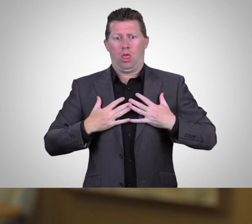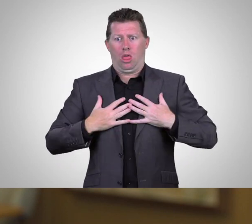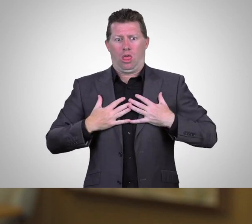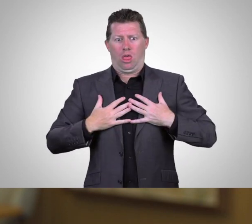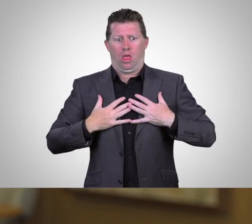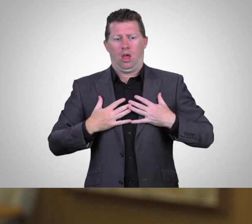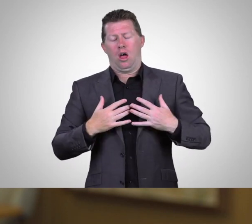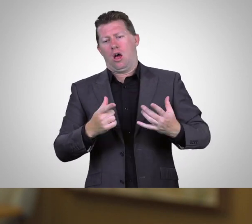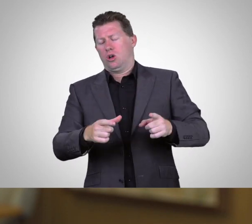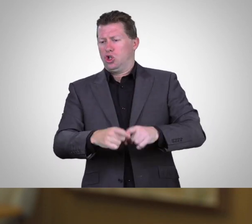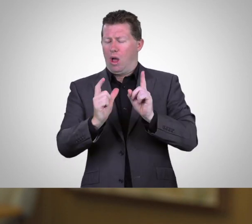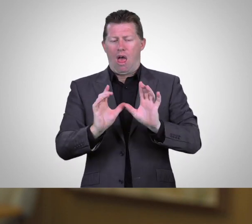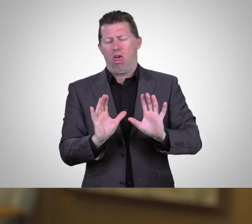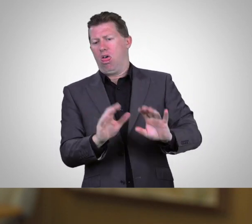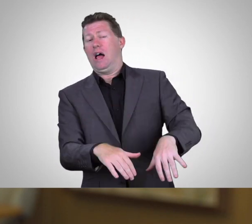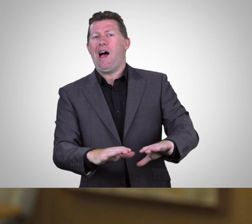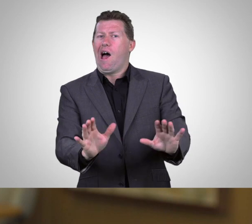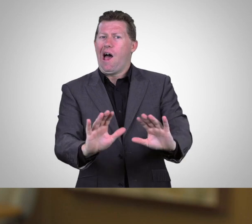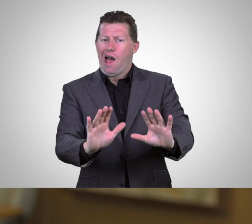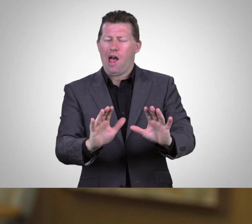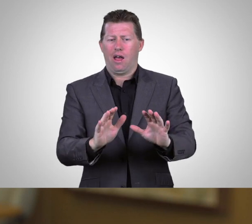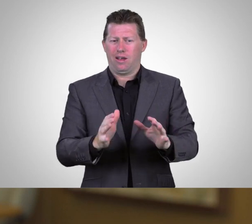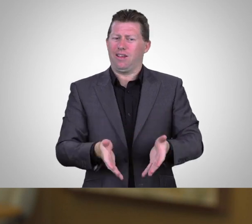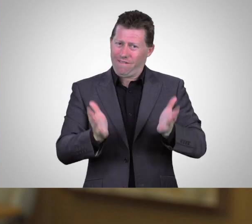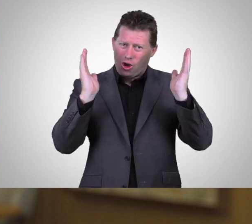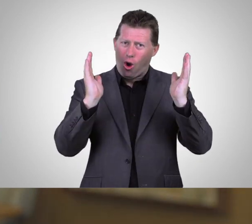daunted by the whole prospect right from the start I think, but just to give things a go.